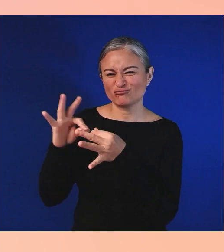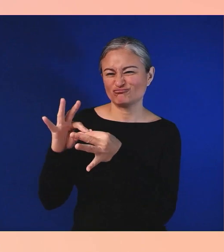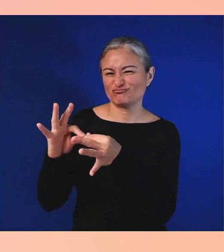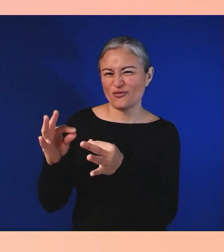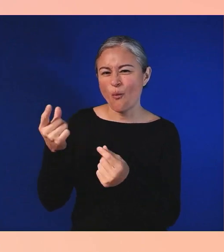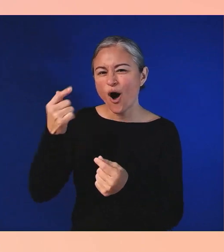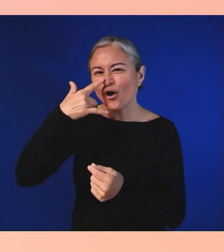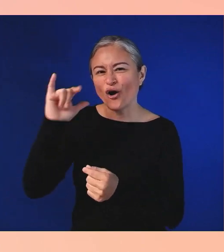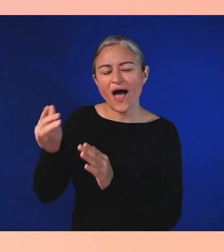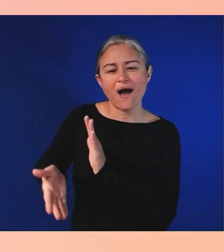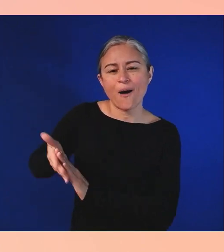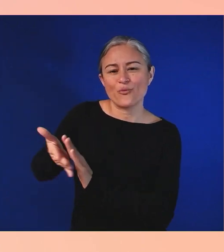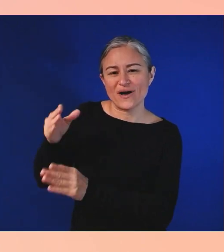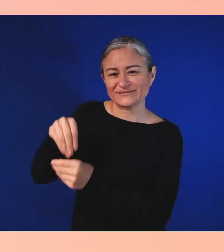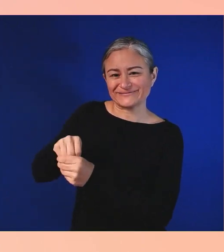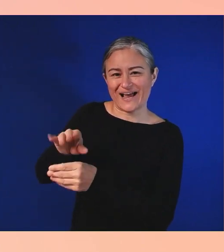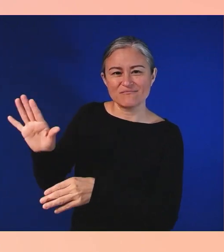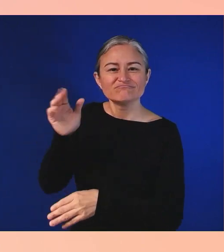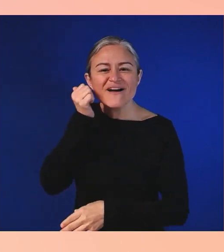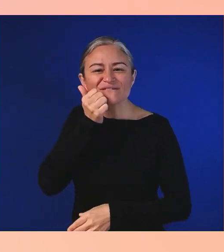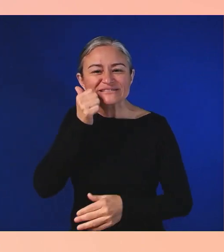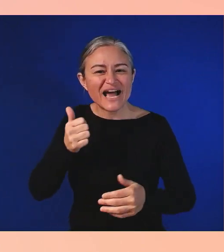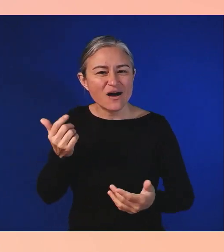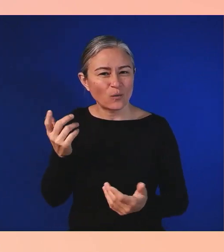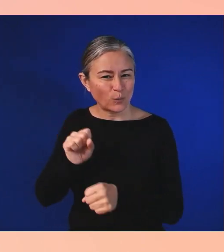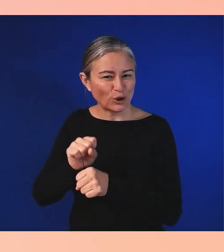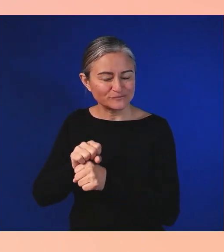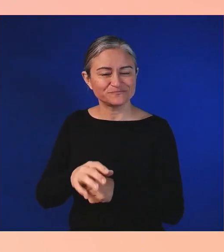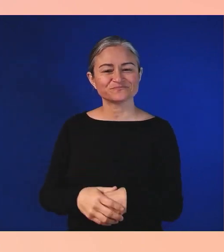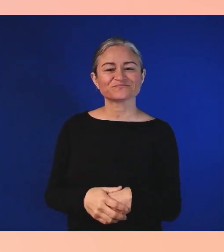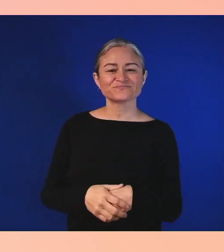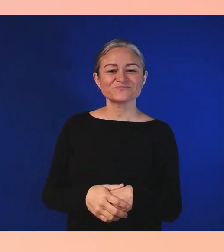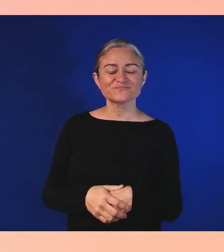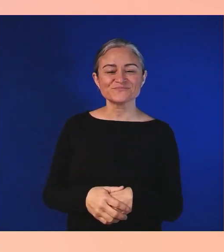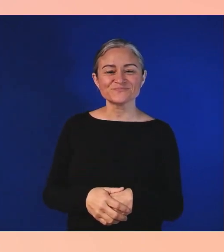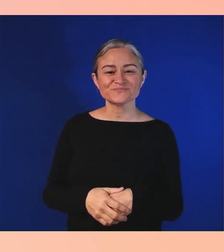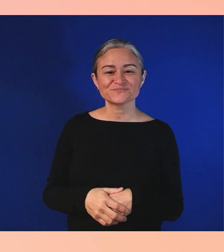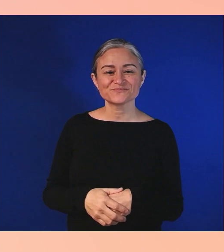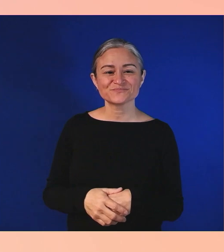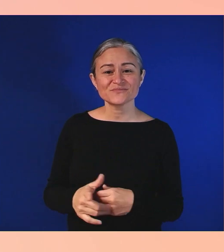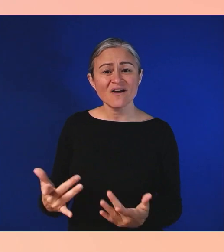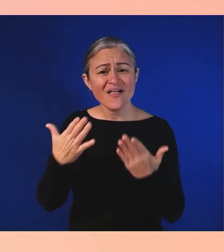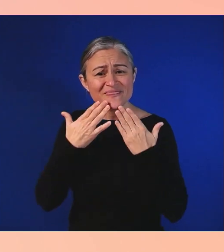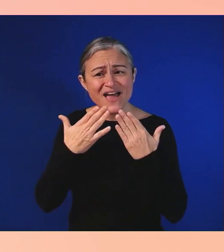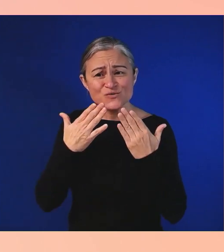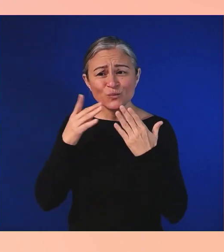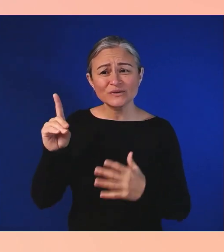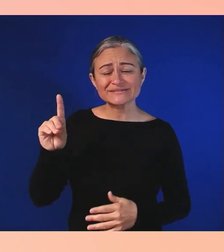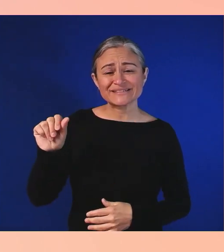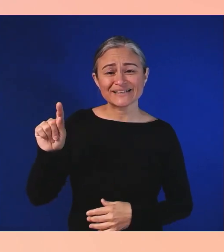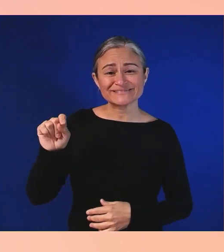Dante. Hello everyone, I am Roberto Perez and I've